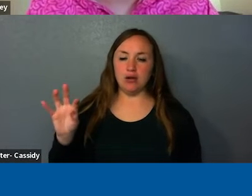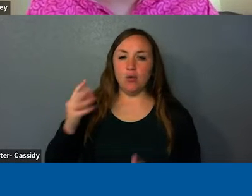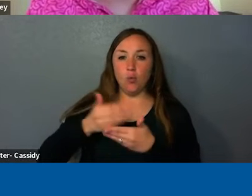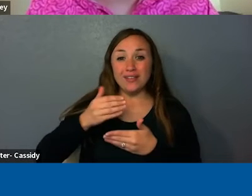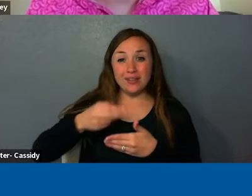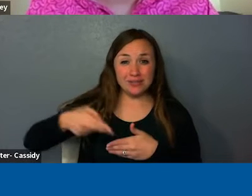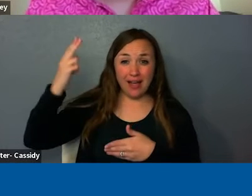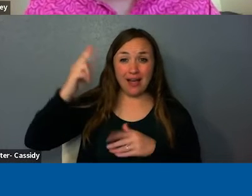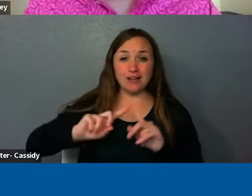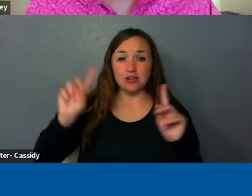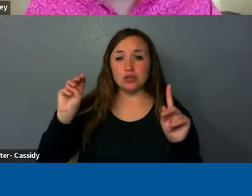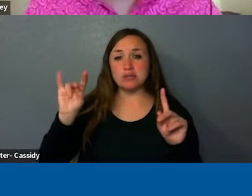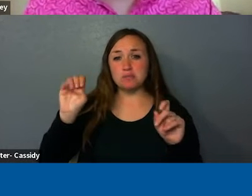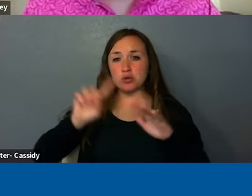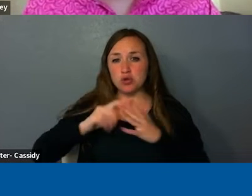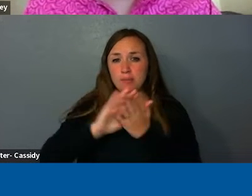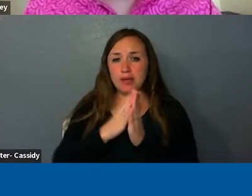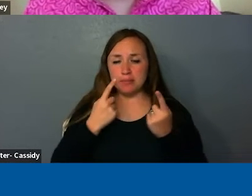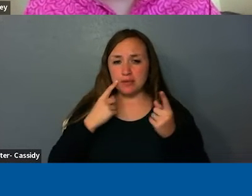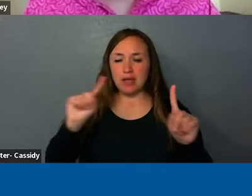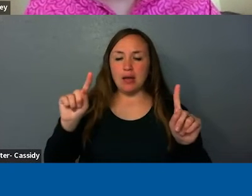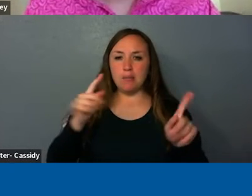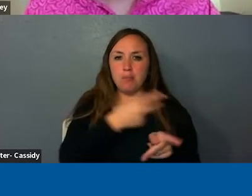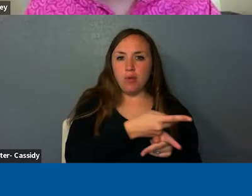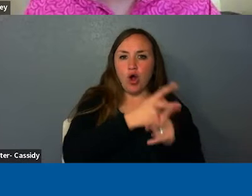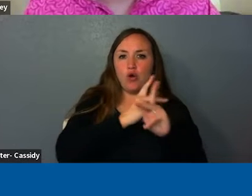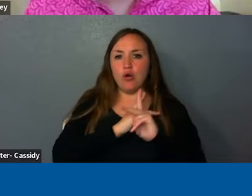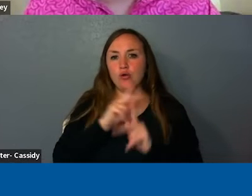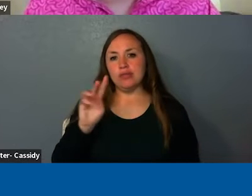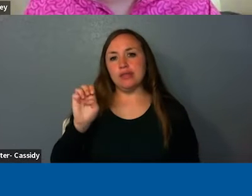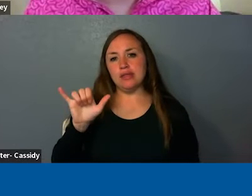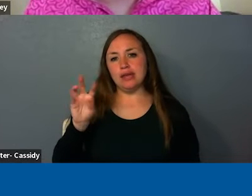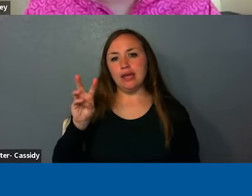kind of kicked off, it borrowed these keywords. So of the set made available to us,